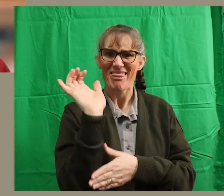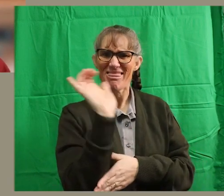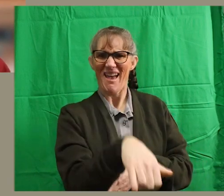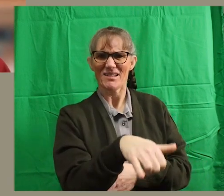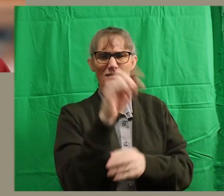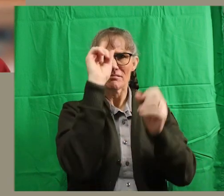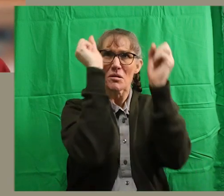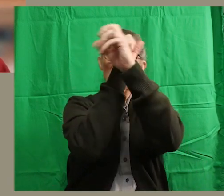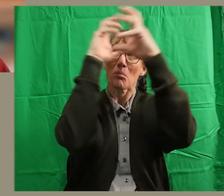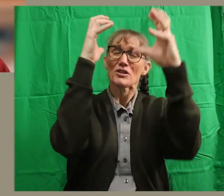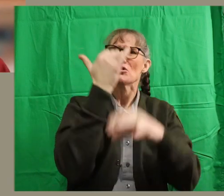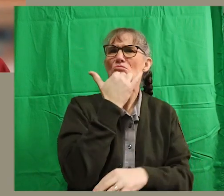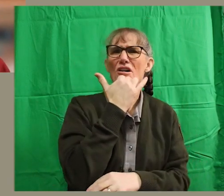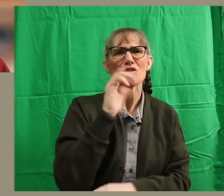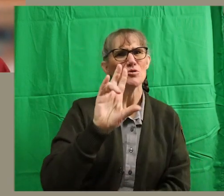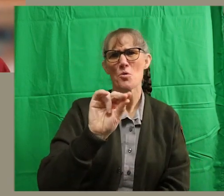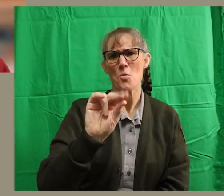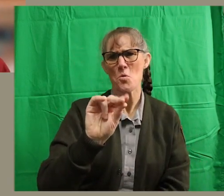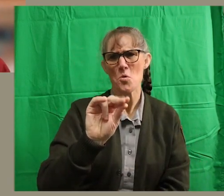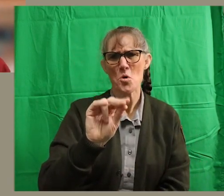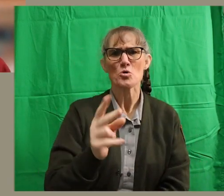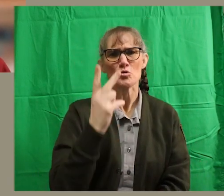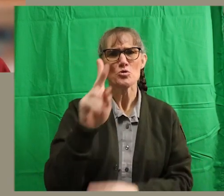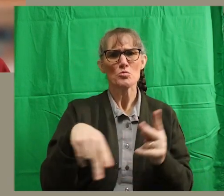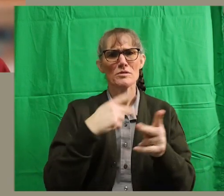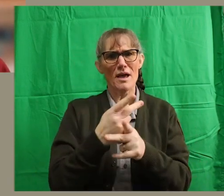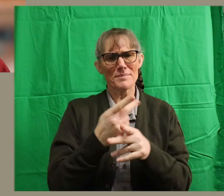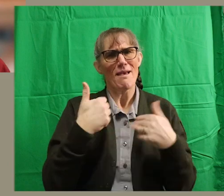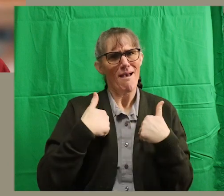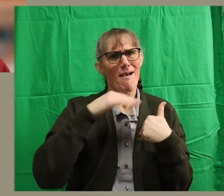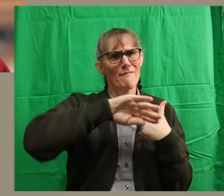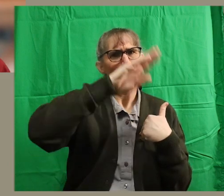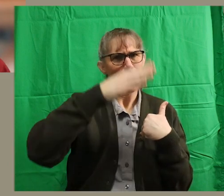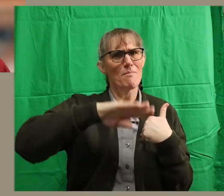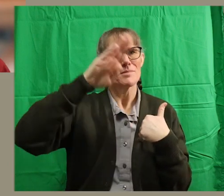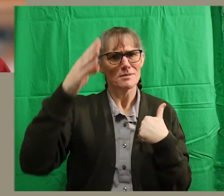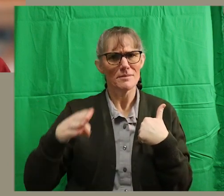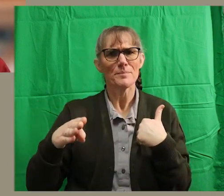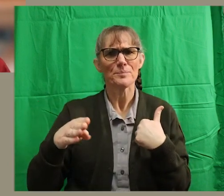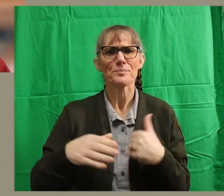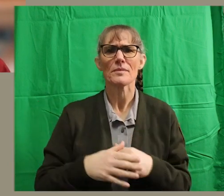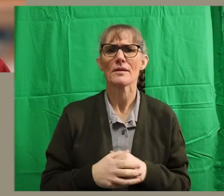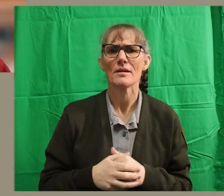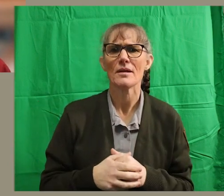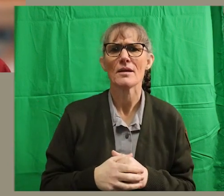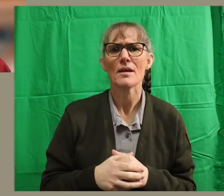not incorrect. There are two species of camel that do fit this description of having humps in the